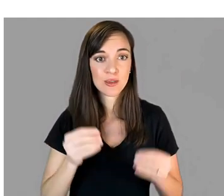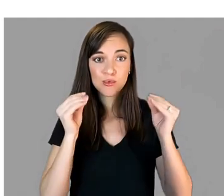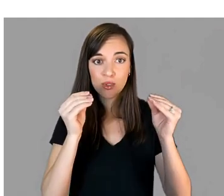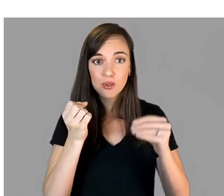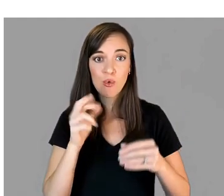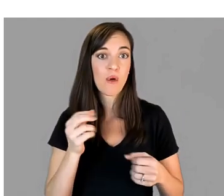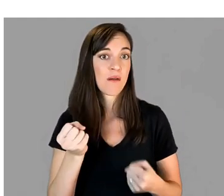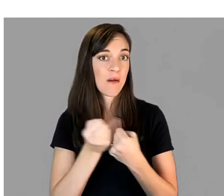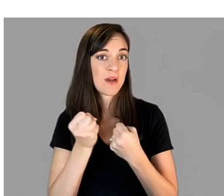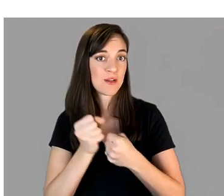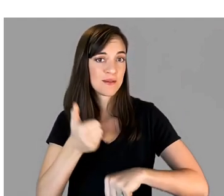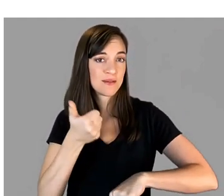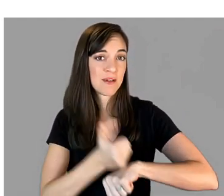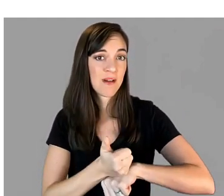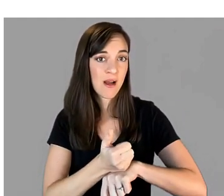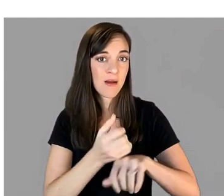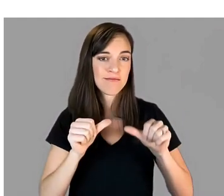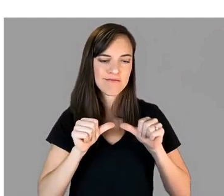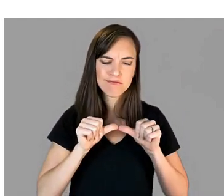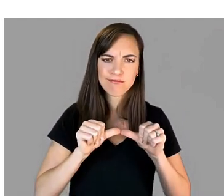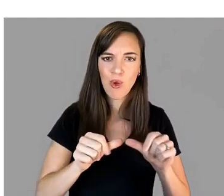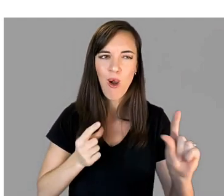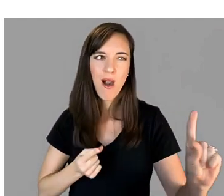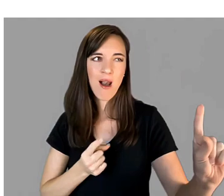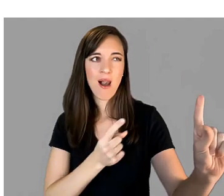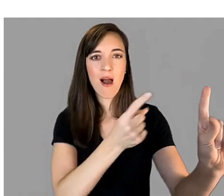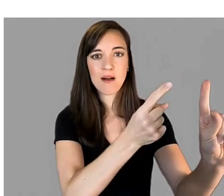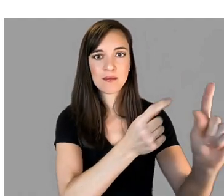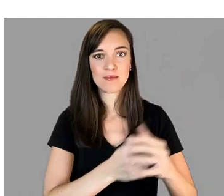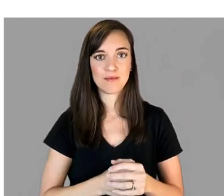or accommodations that you designed is working toward the goals that you set.